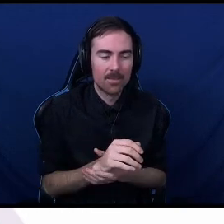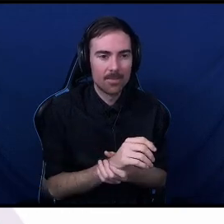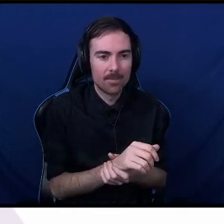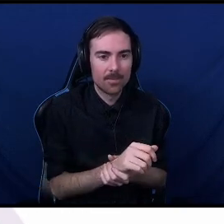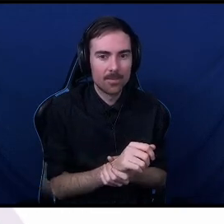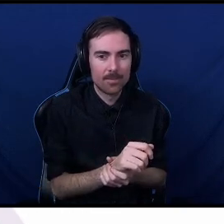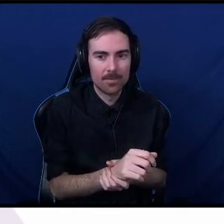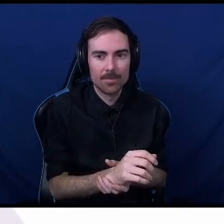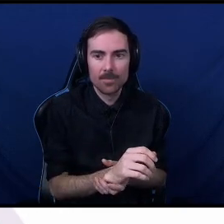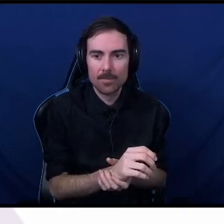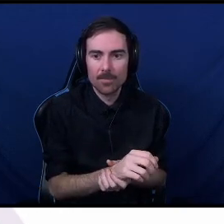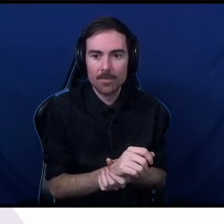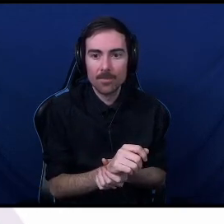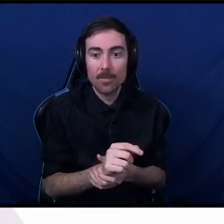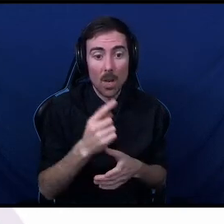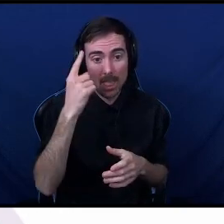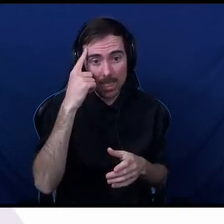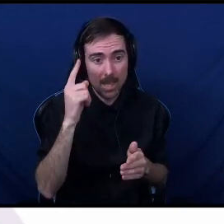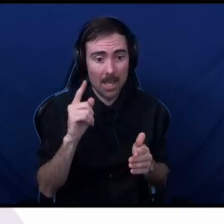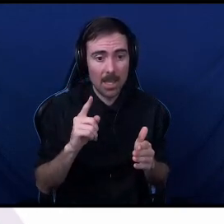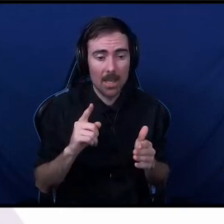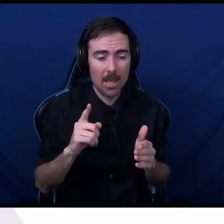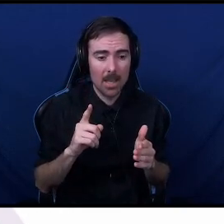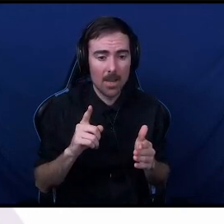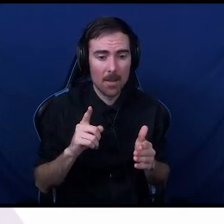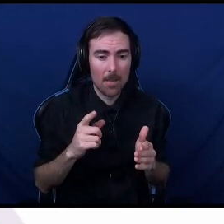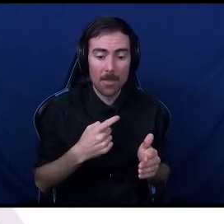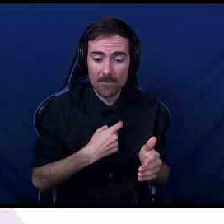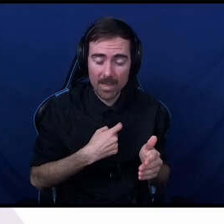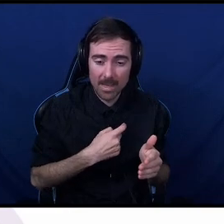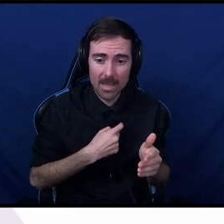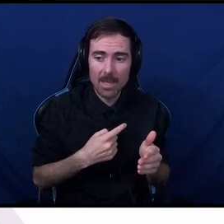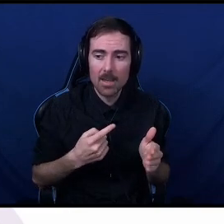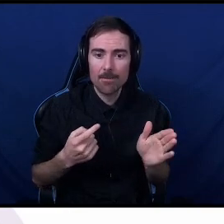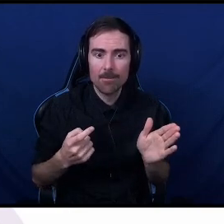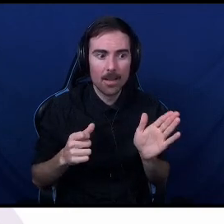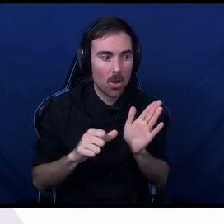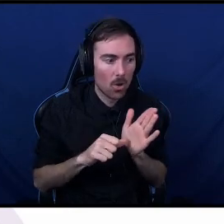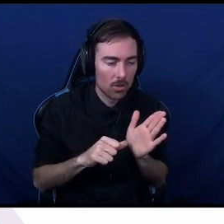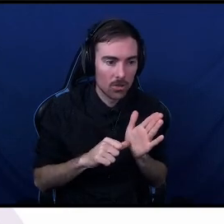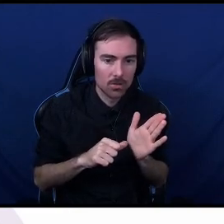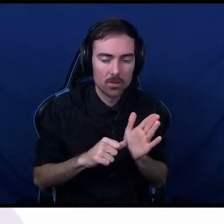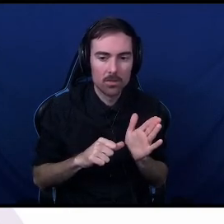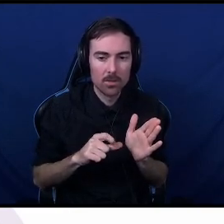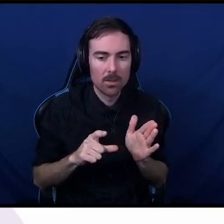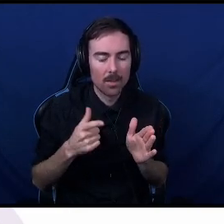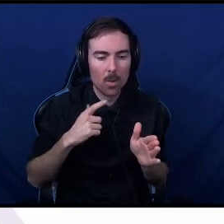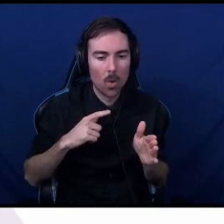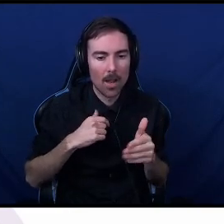it's the cost of inclusion and the fear of that inclusion that slows the whole process down. And I don't know if that's gonna